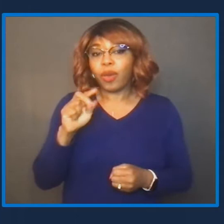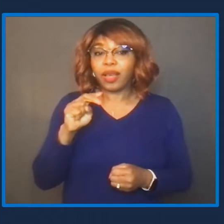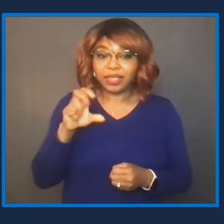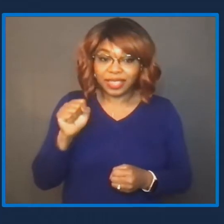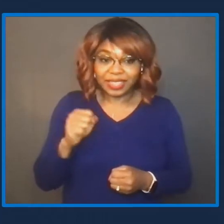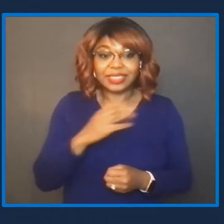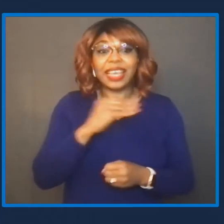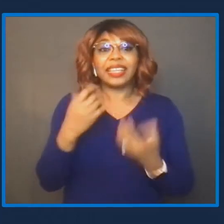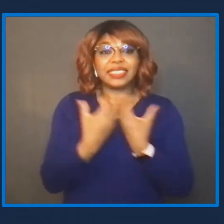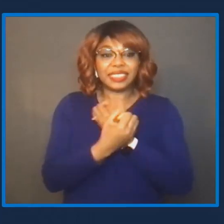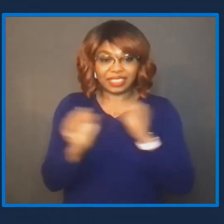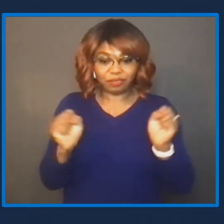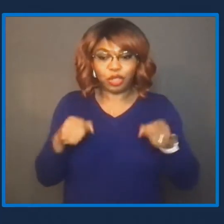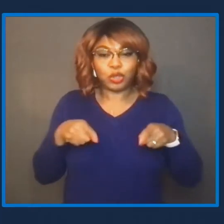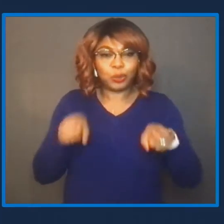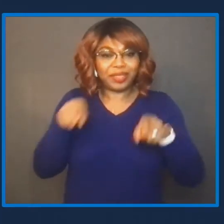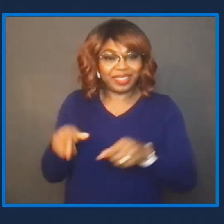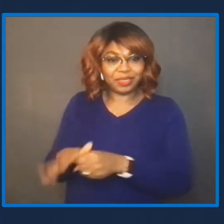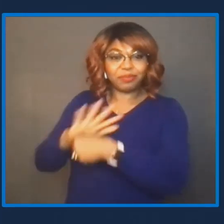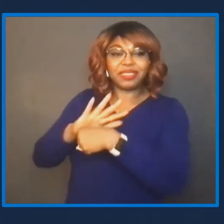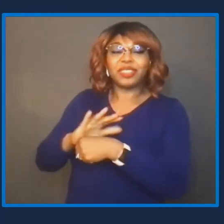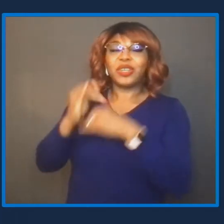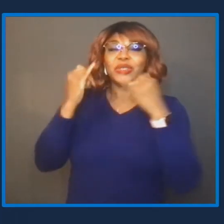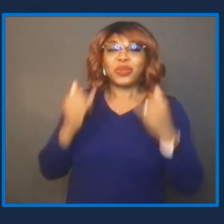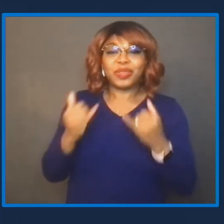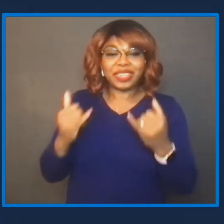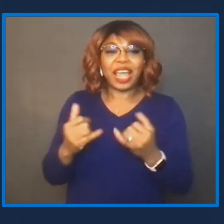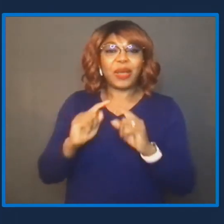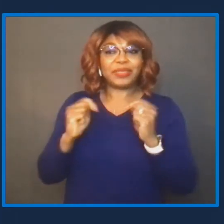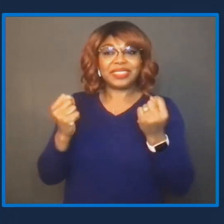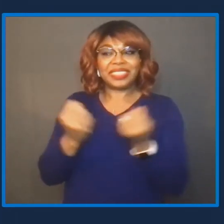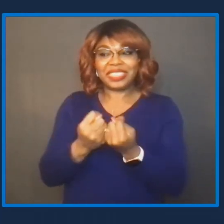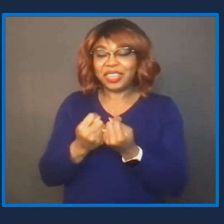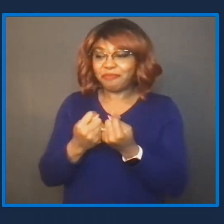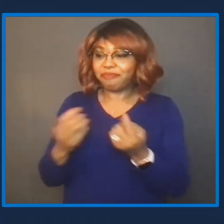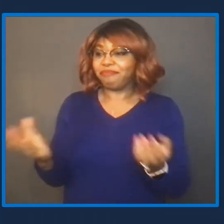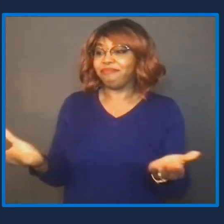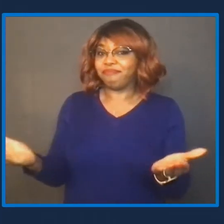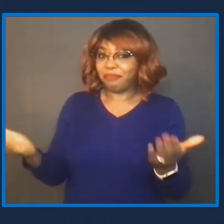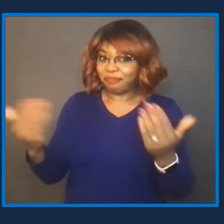So let's bring back the team. It is my pleasure to welcome back